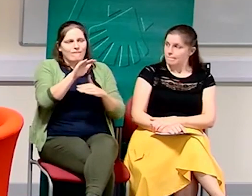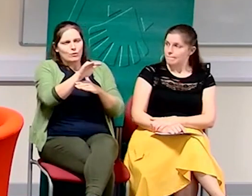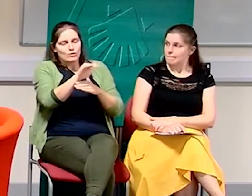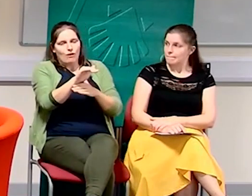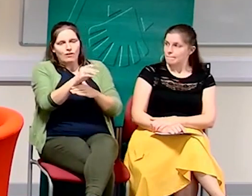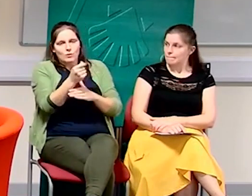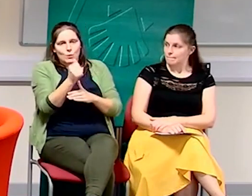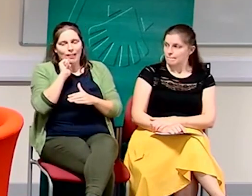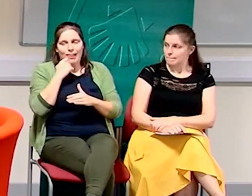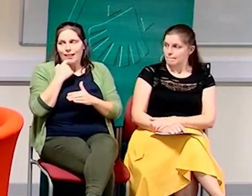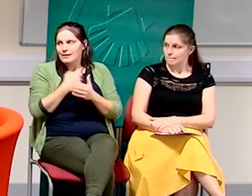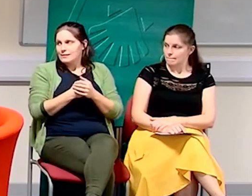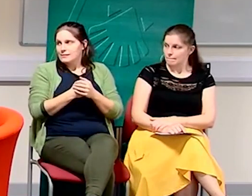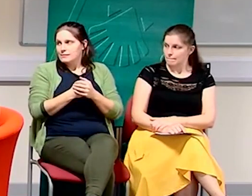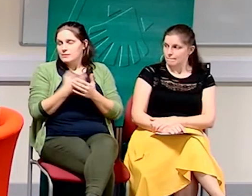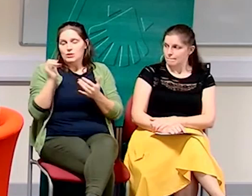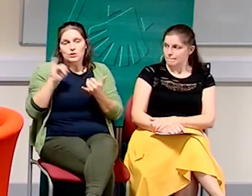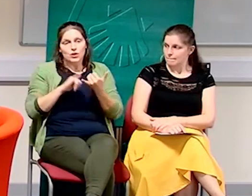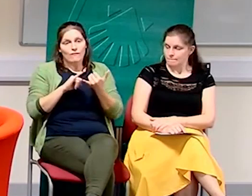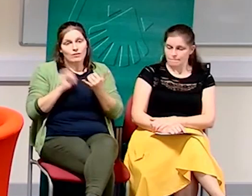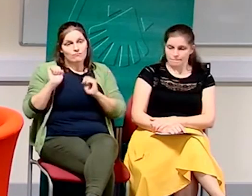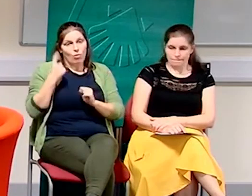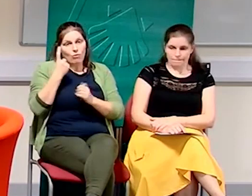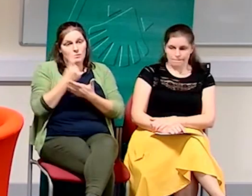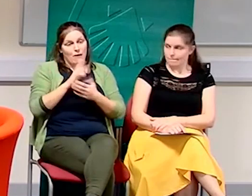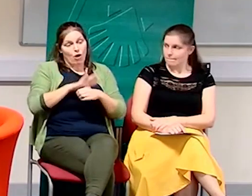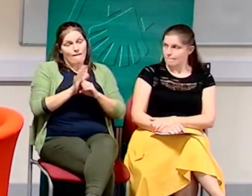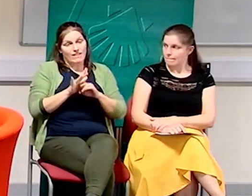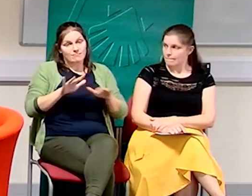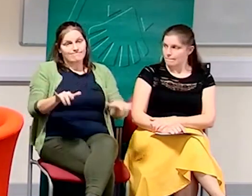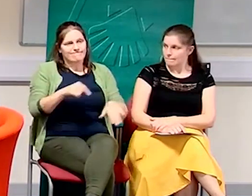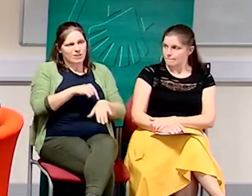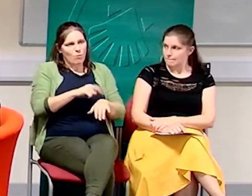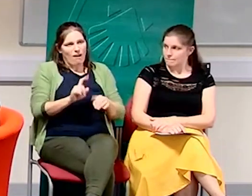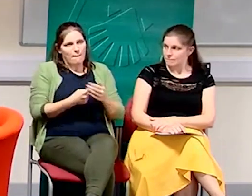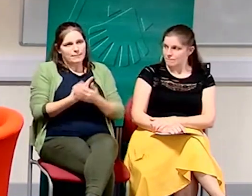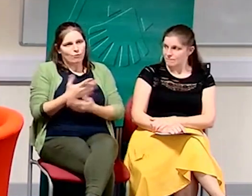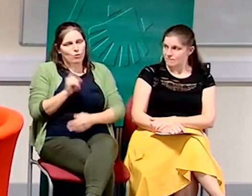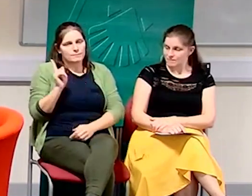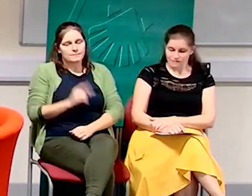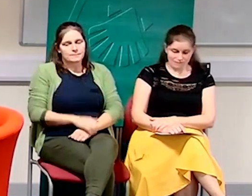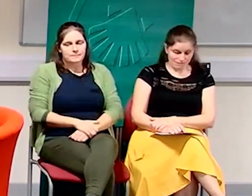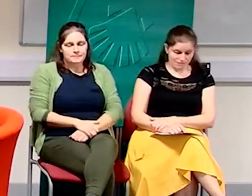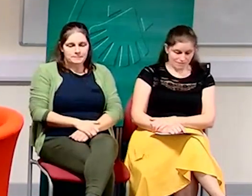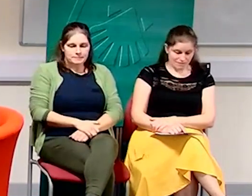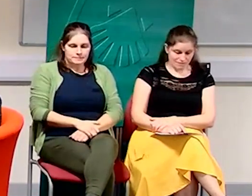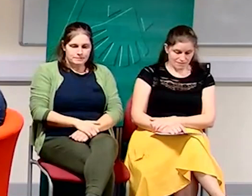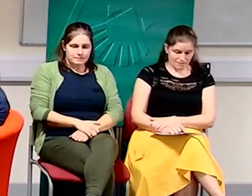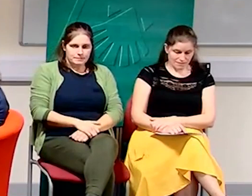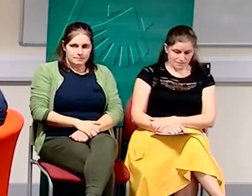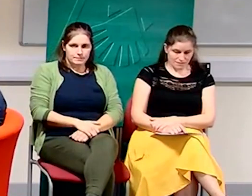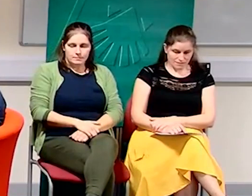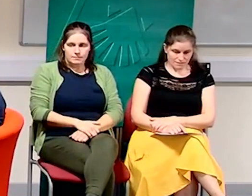if you had any thoughts in relation to COVID yeah so um you very really talked about kind